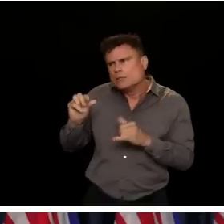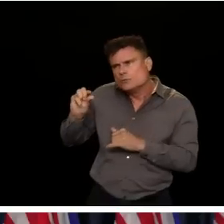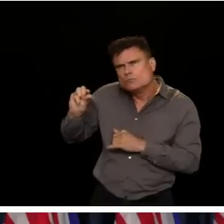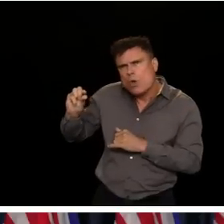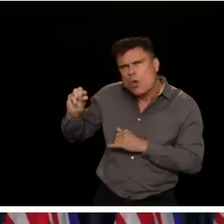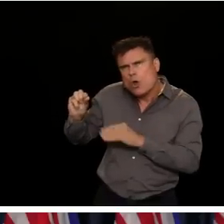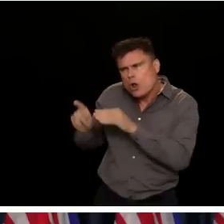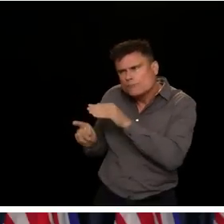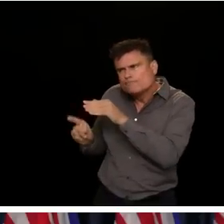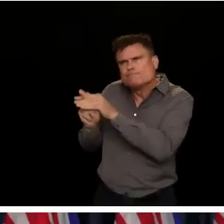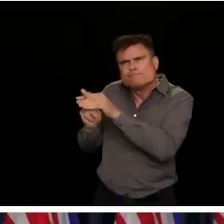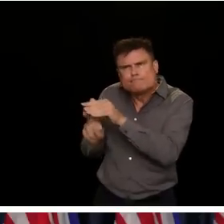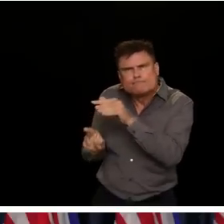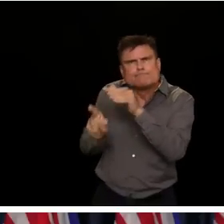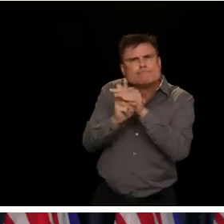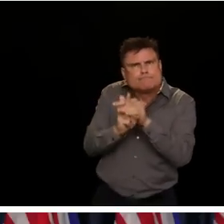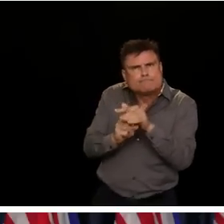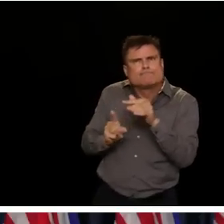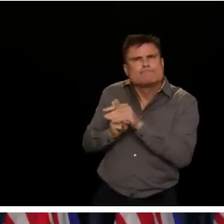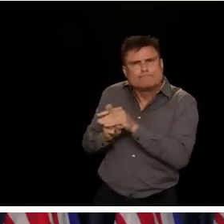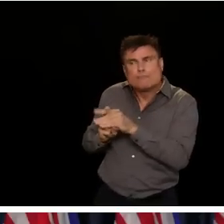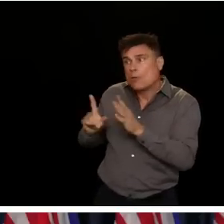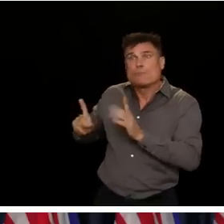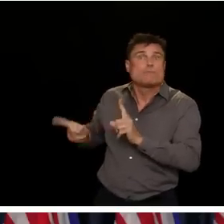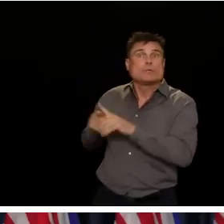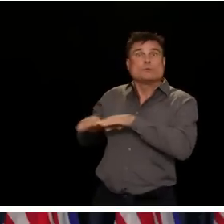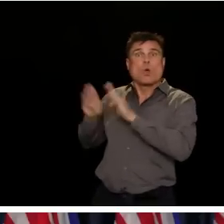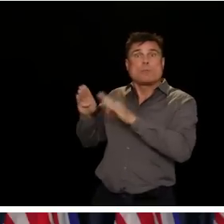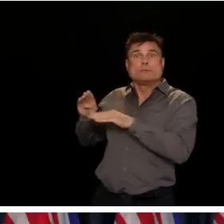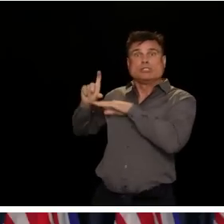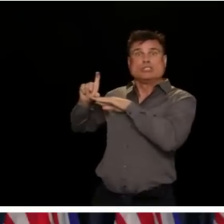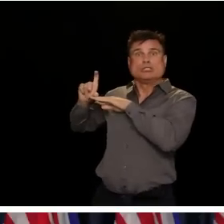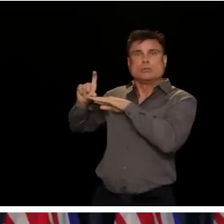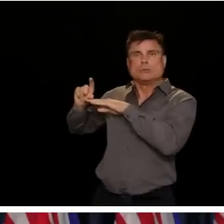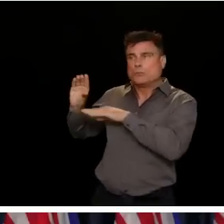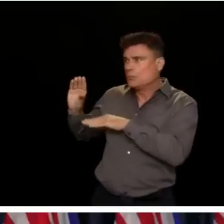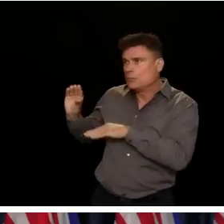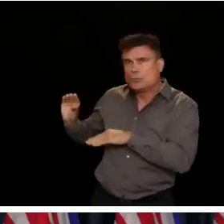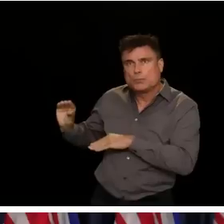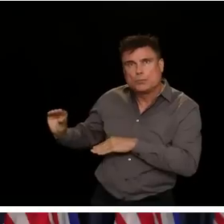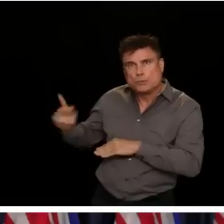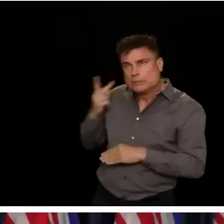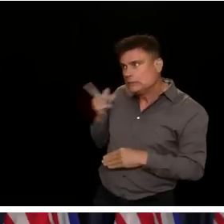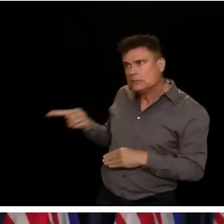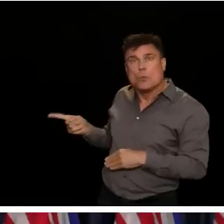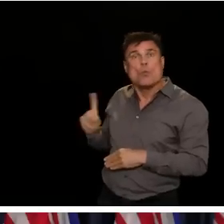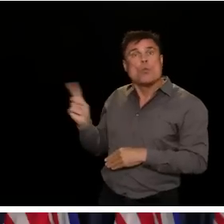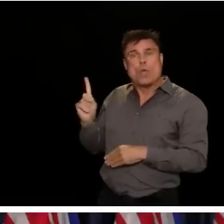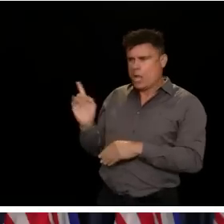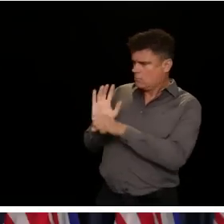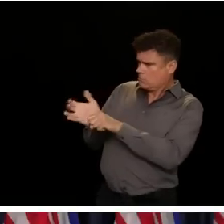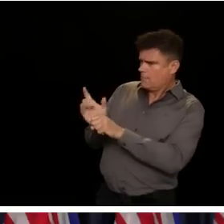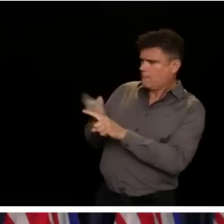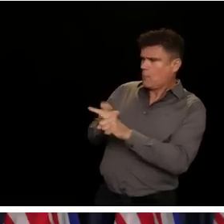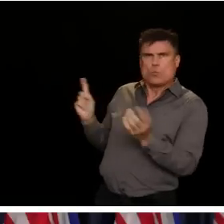arise that we are not able to determine where the infection came from. Those are very small numbers. More importantly, we are able to link